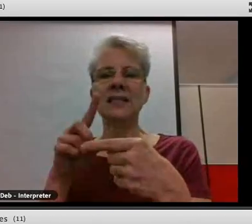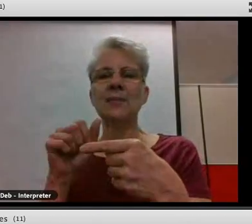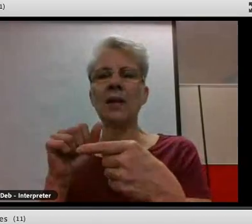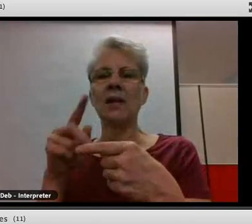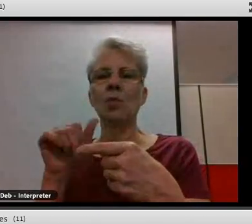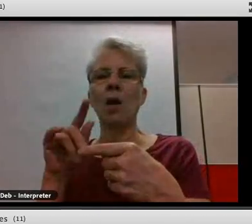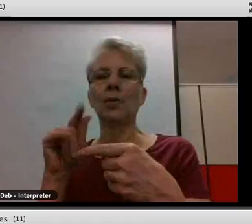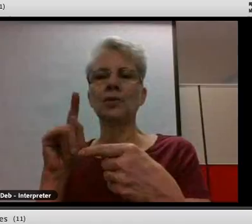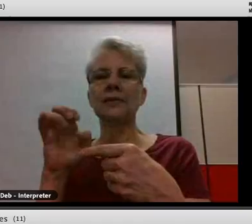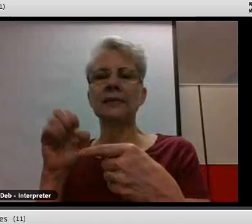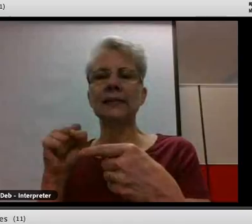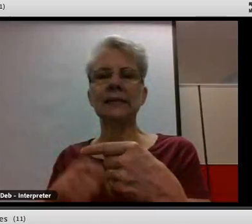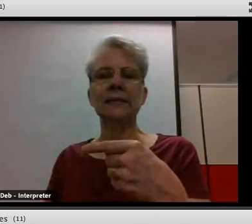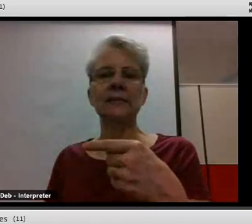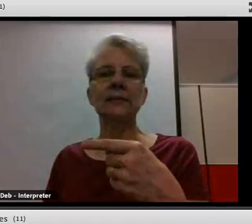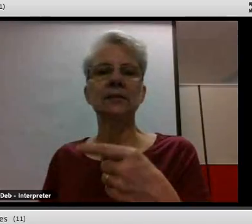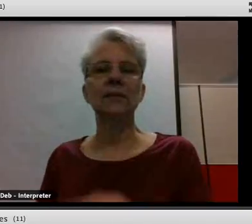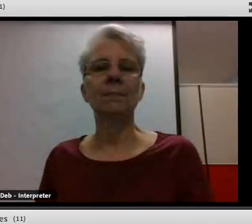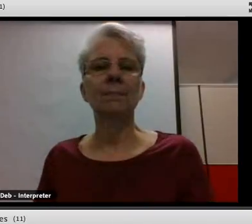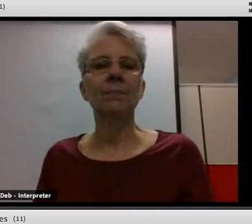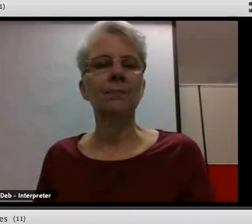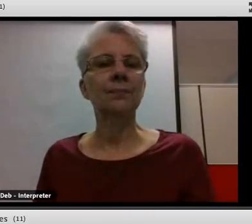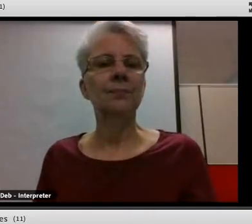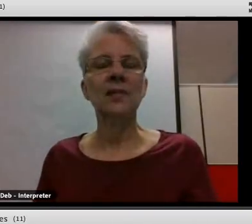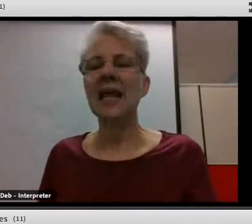you know, it can really make a difference